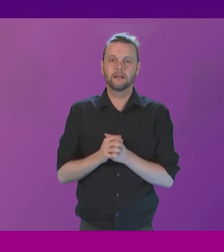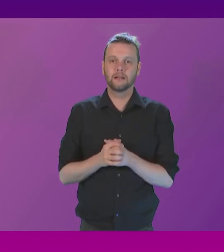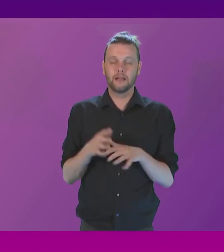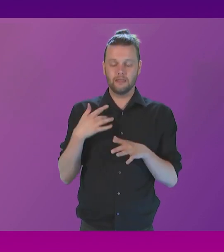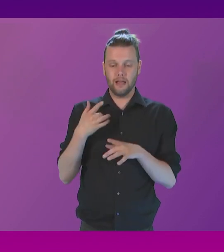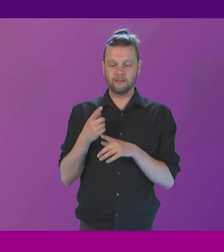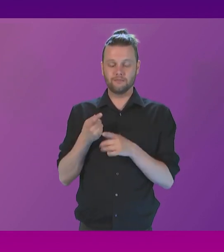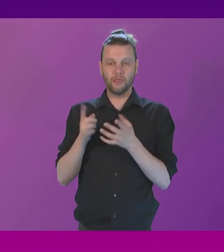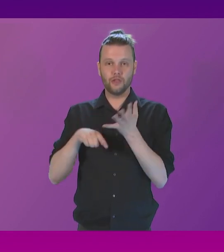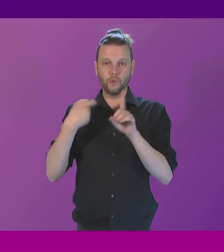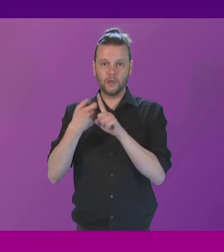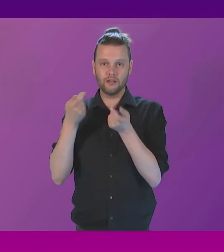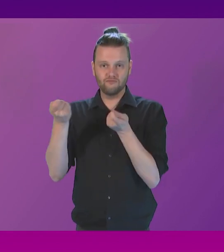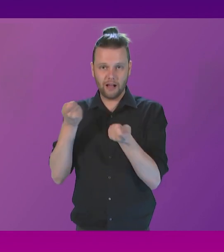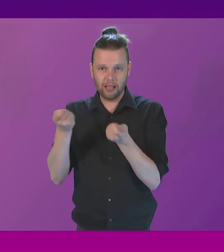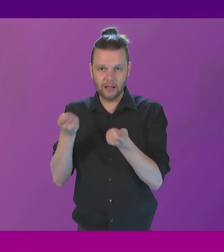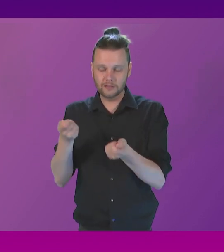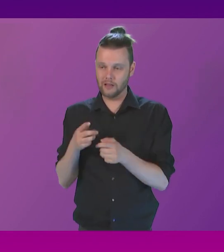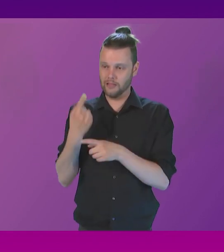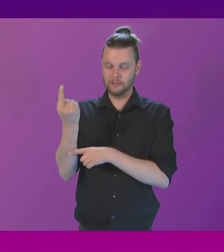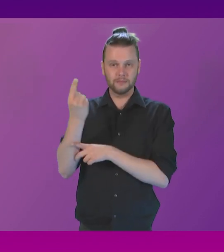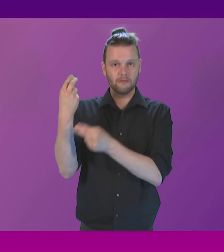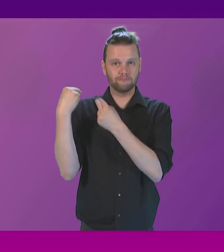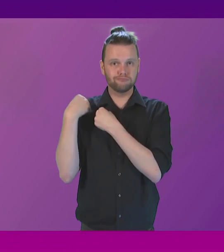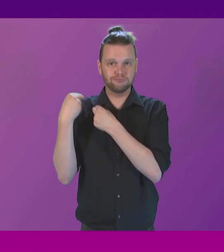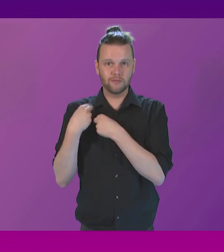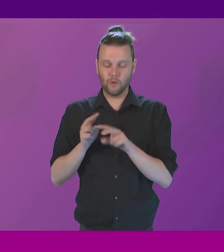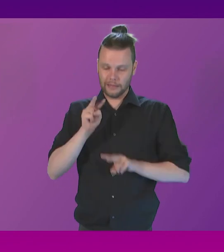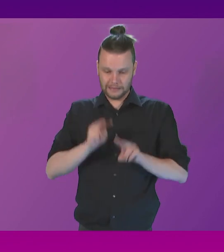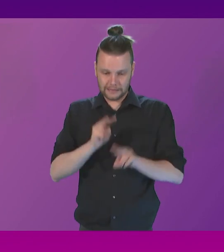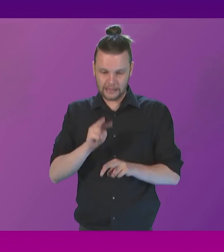regulator of pesticide products, the HSE is responsible for assessing emergency authorisation